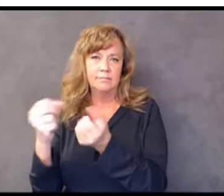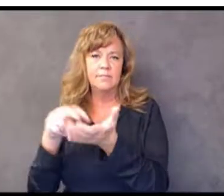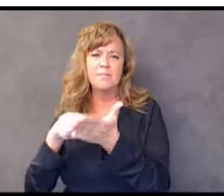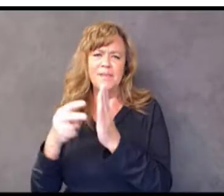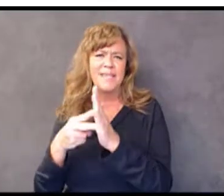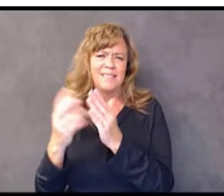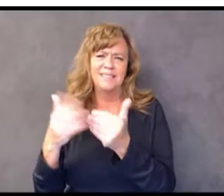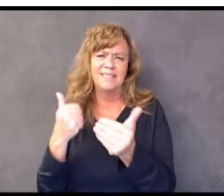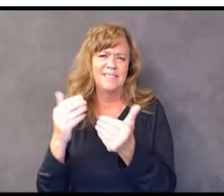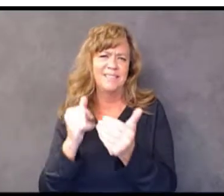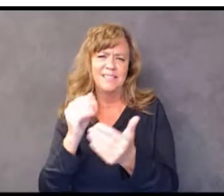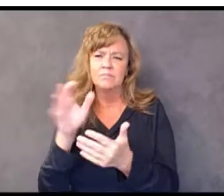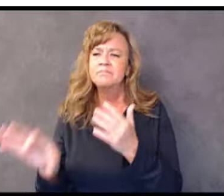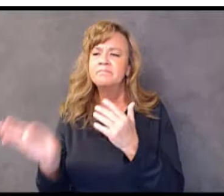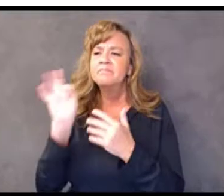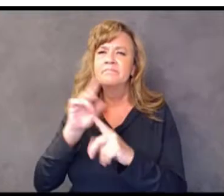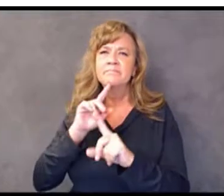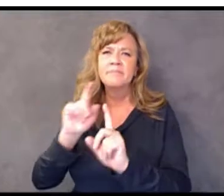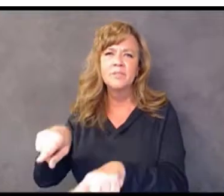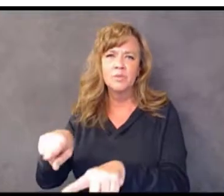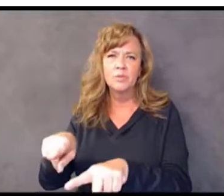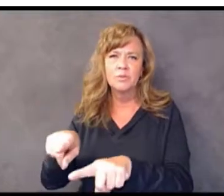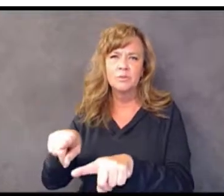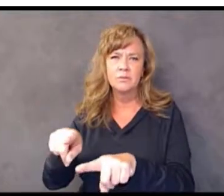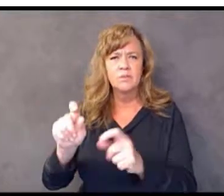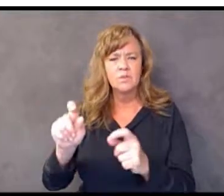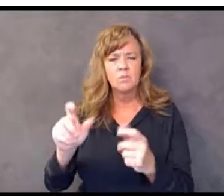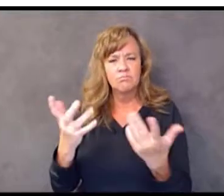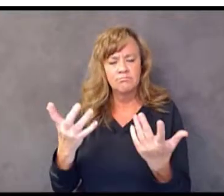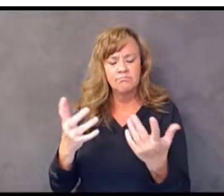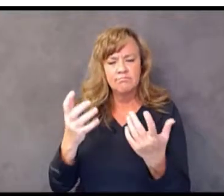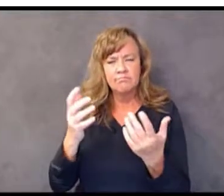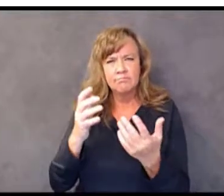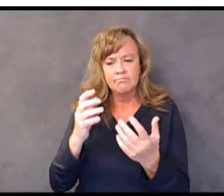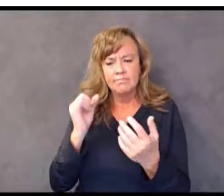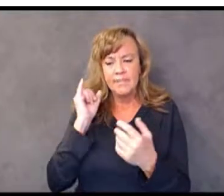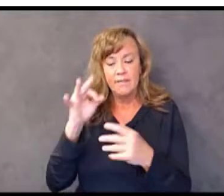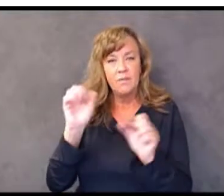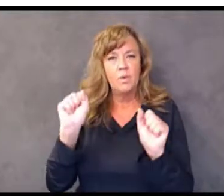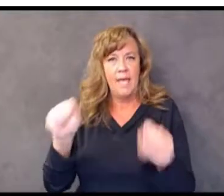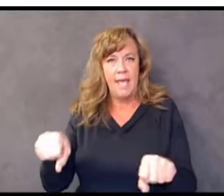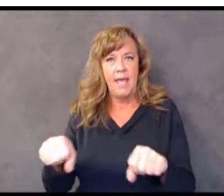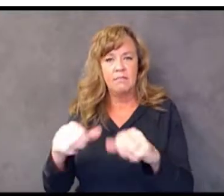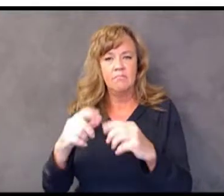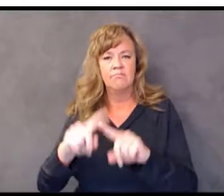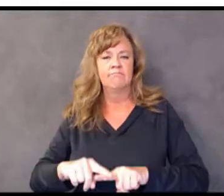Based on test items, there will be instances when the sign and correct answer are the same.